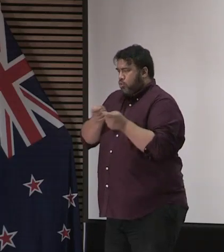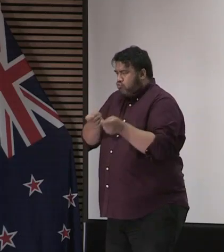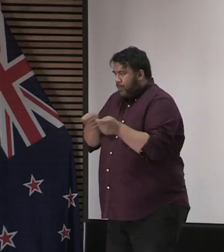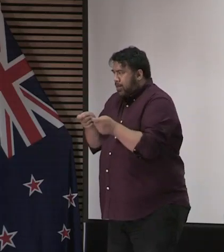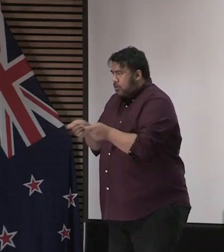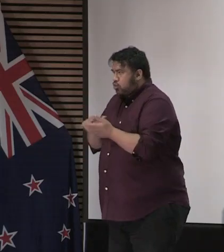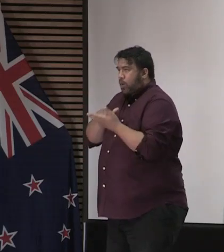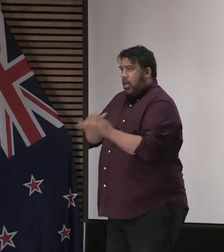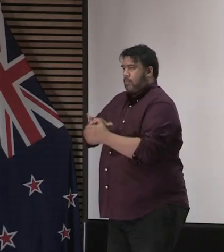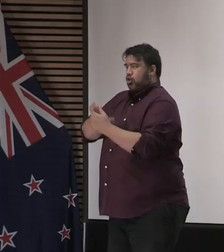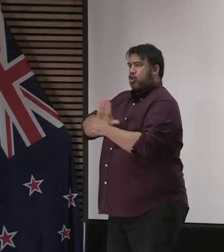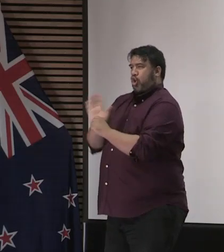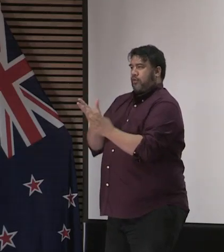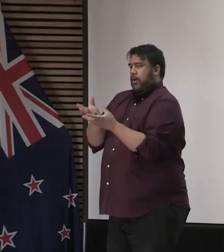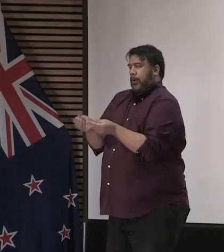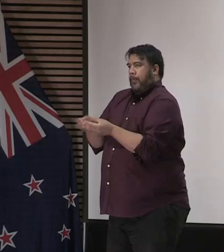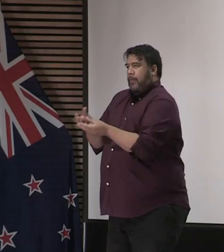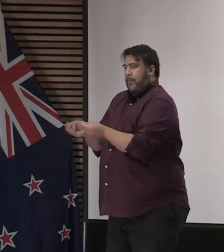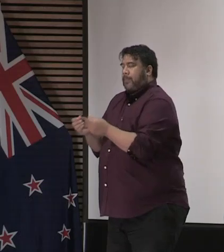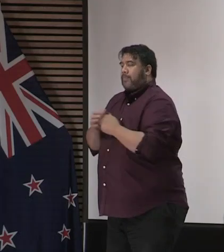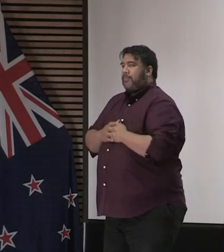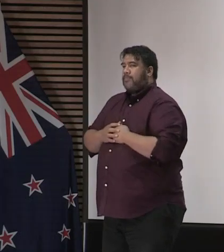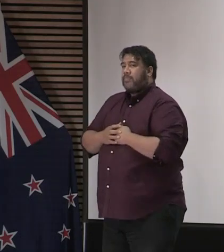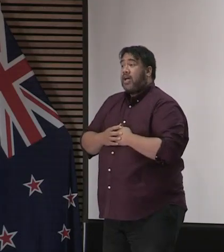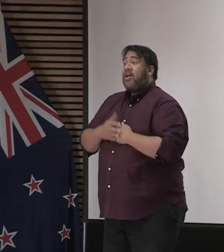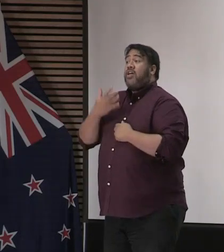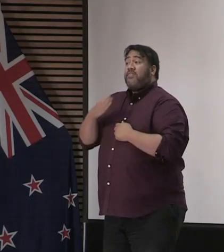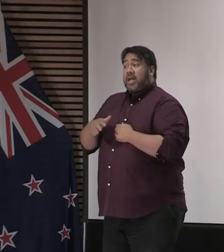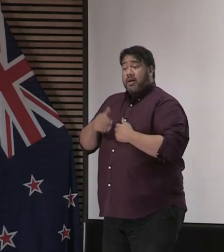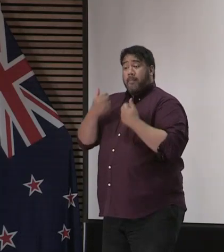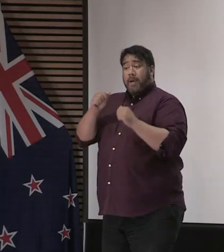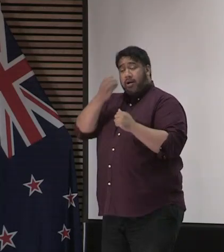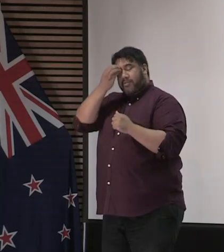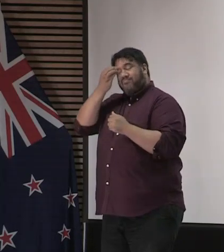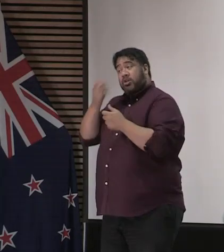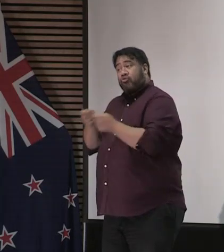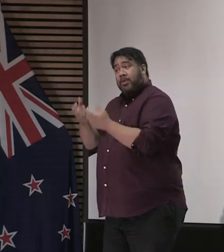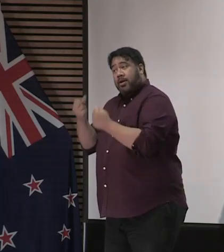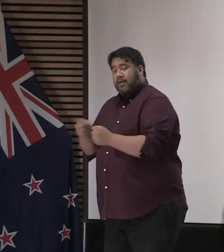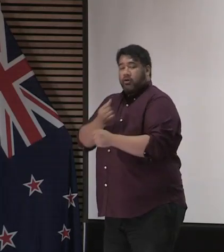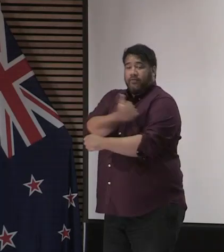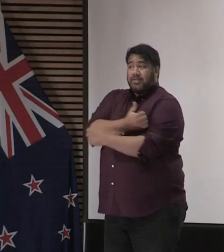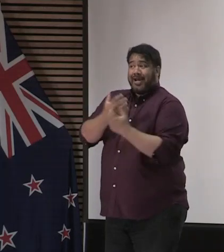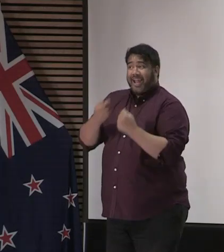and/or an effective treatment or treatments for COVID-19.